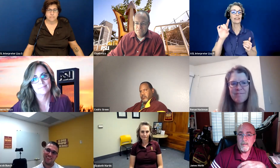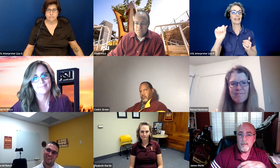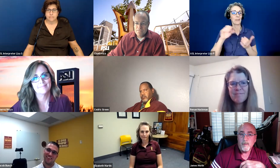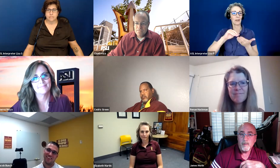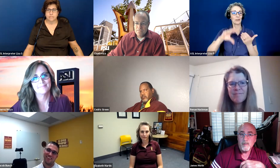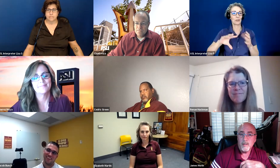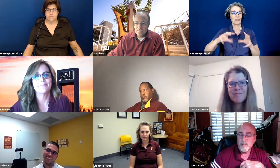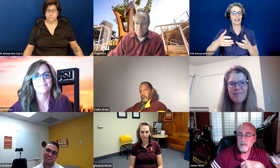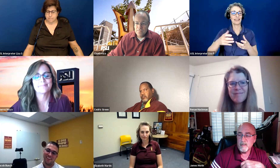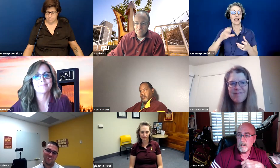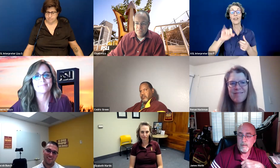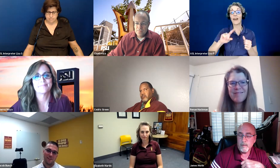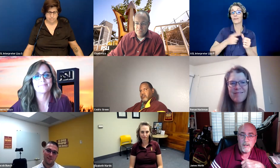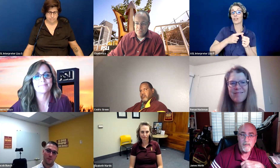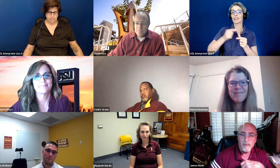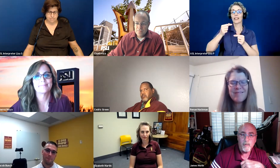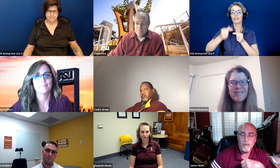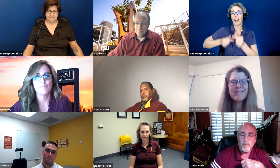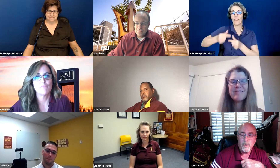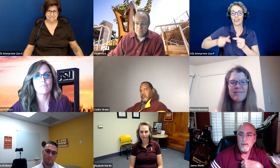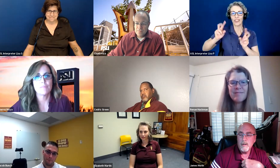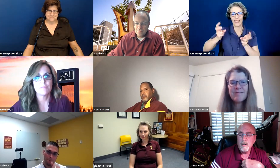That's the first generation of names that were given to the program.